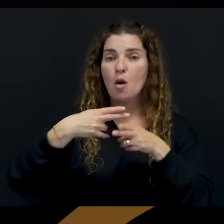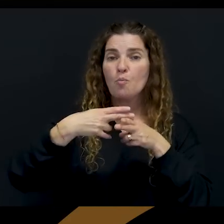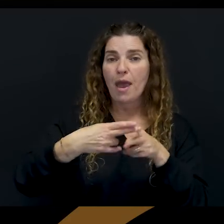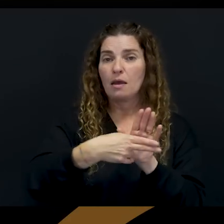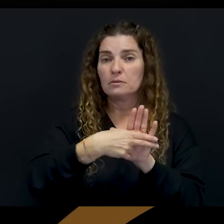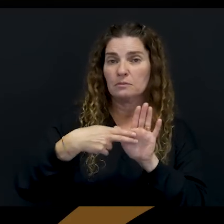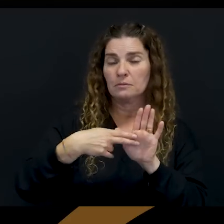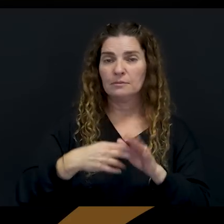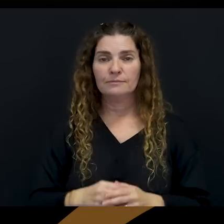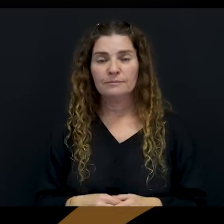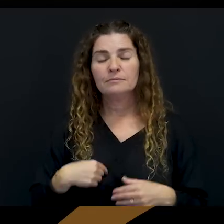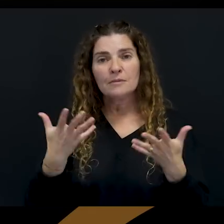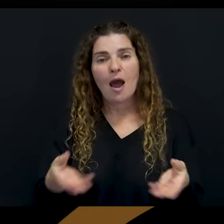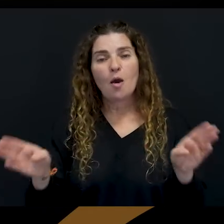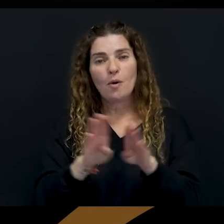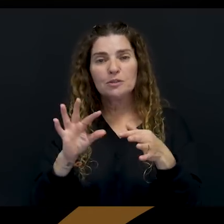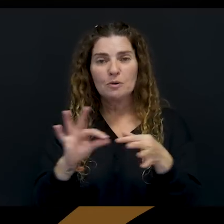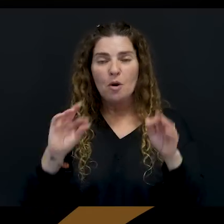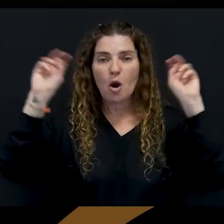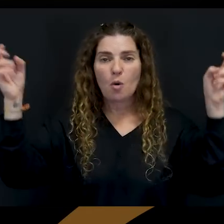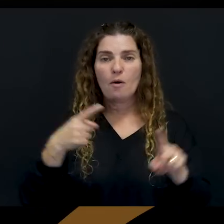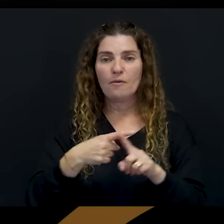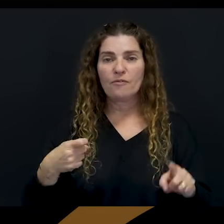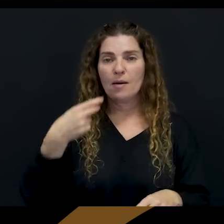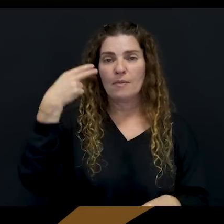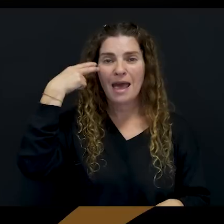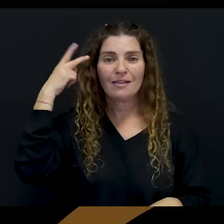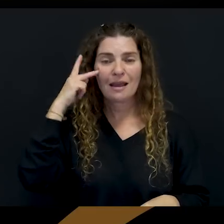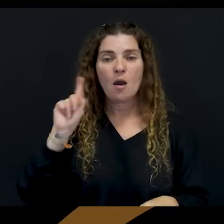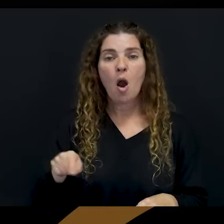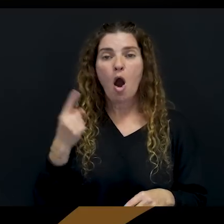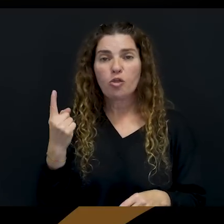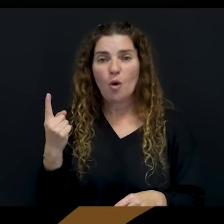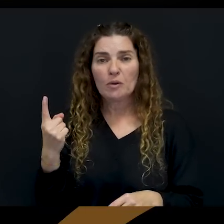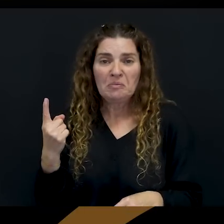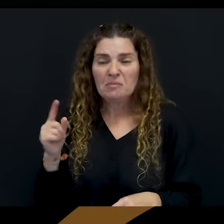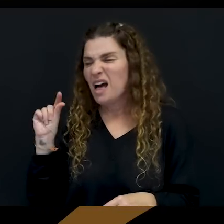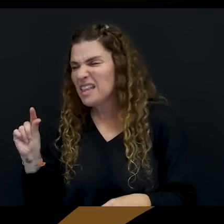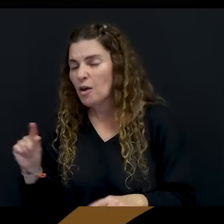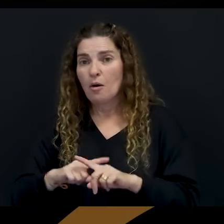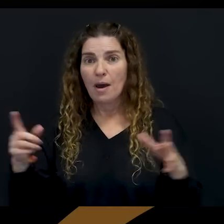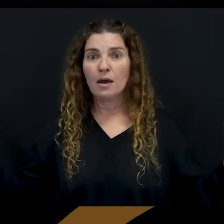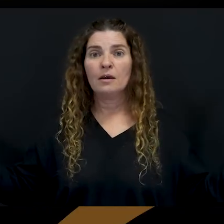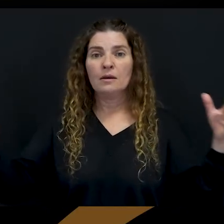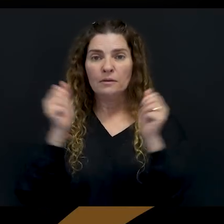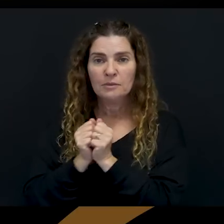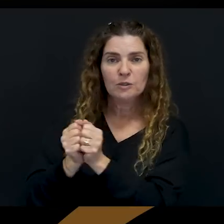“Alone we can do so little; together we can do so much.” Lets envision a more inclusive, accessible world